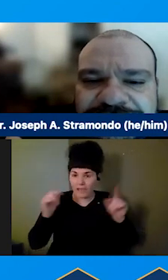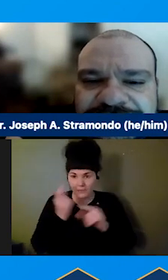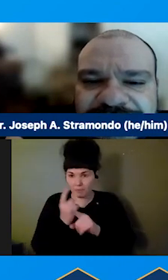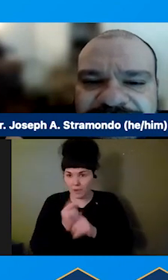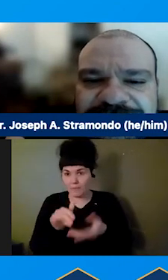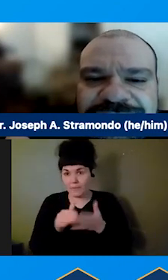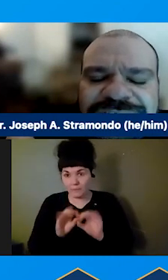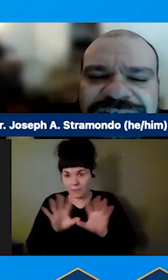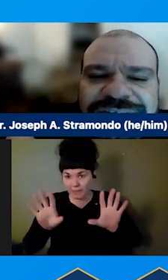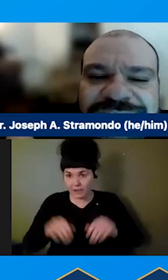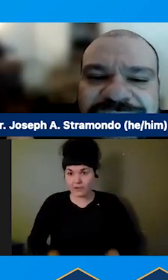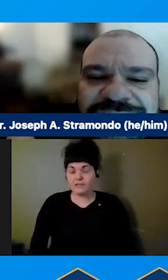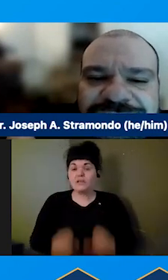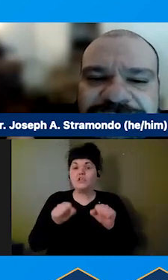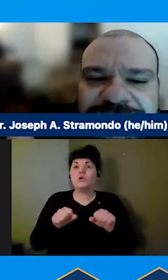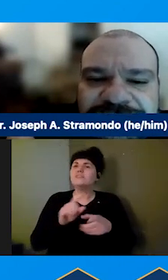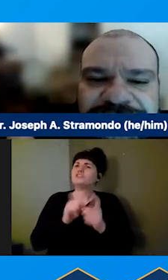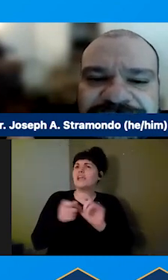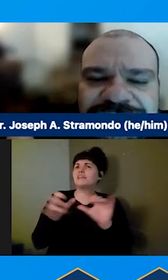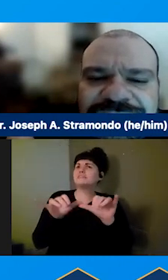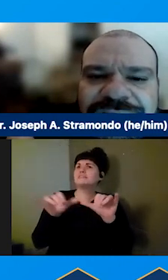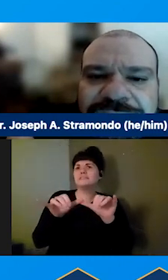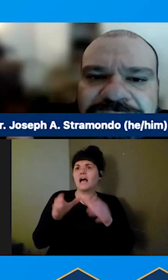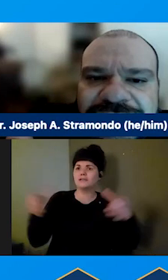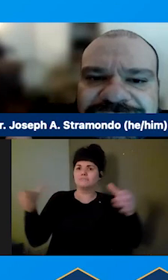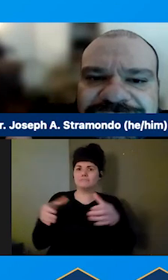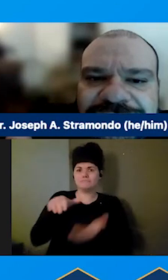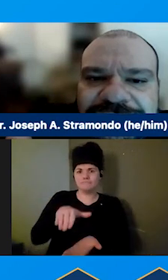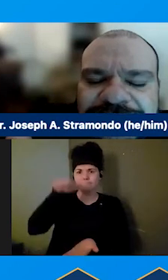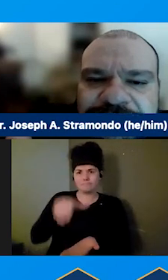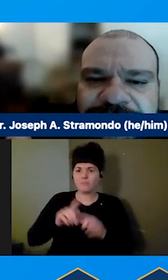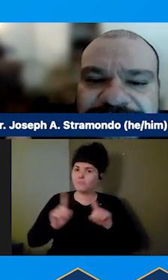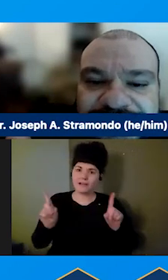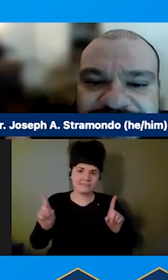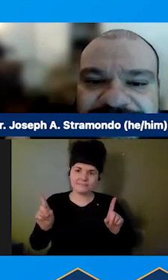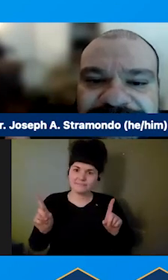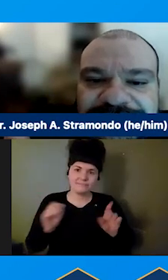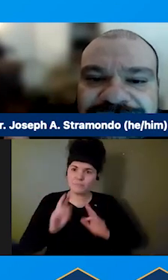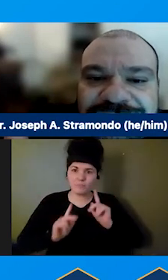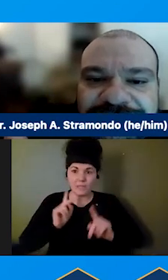clear that you can change the size of the building but people